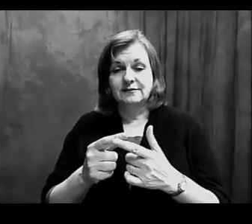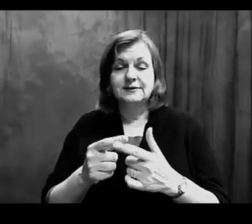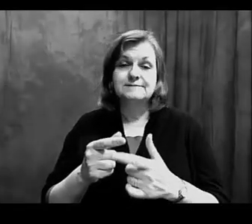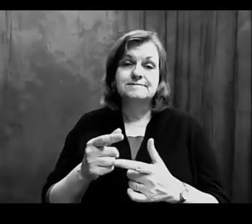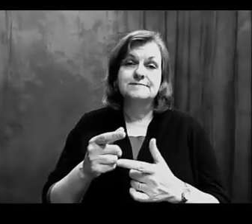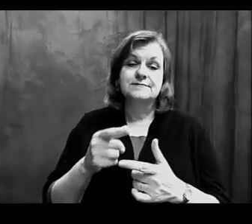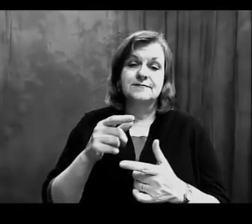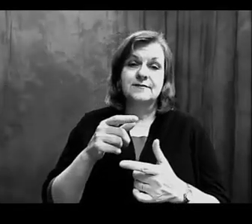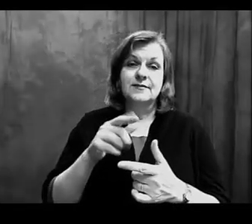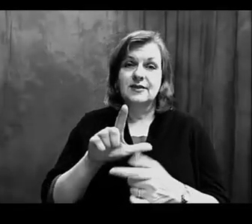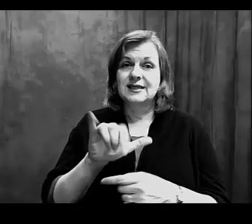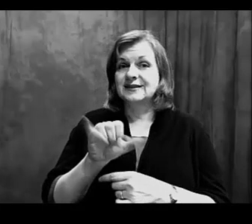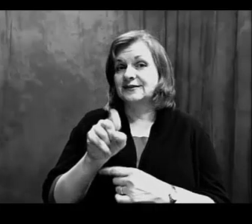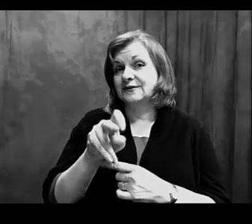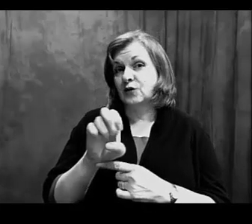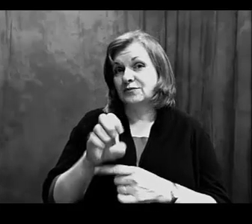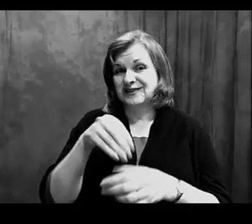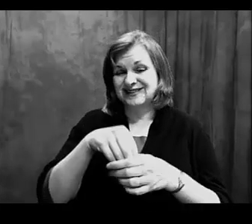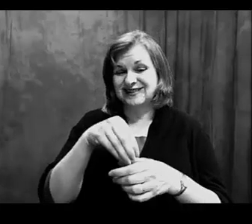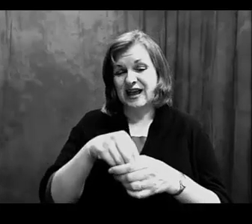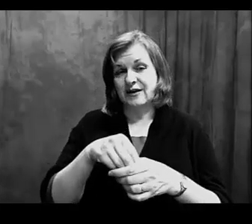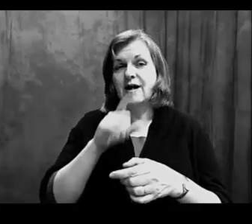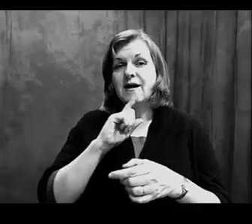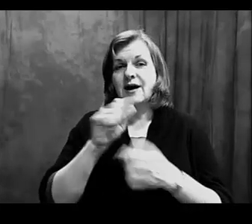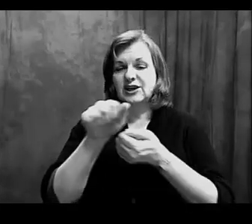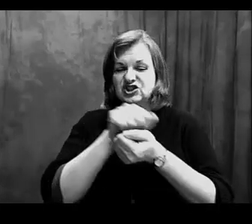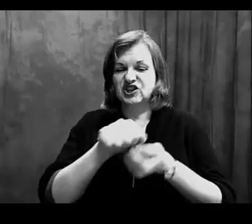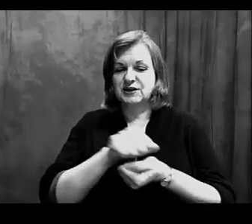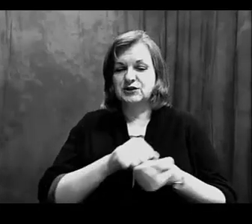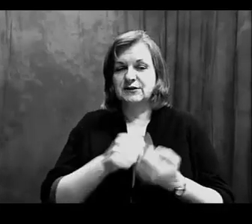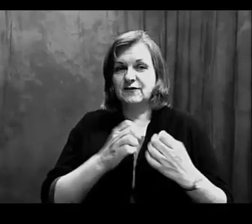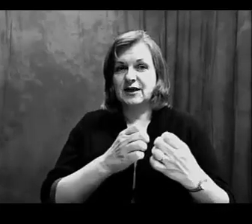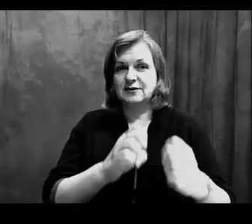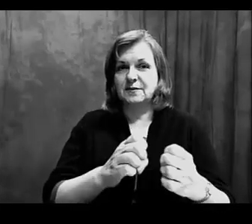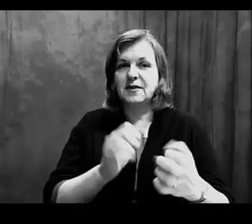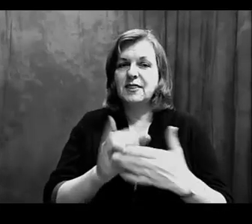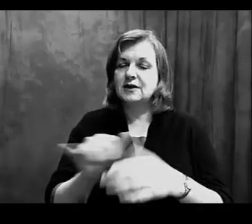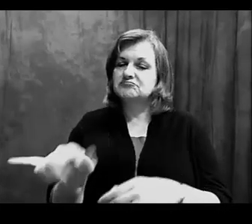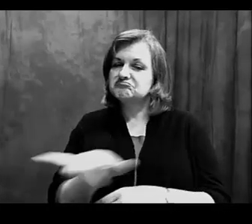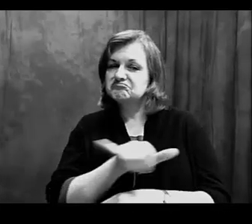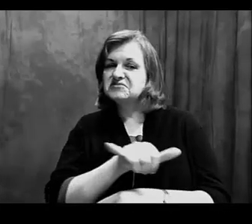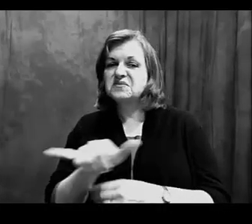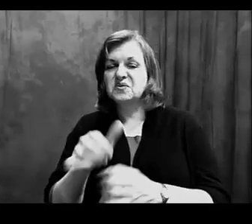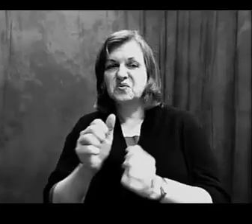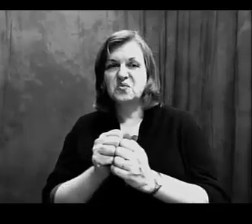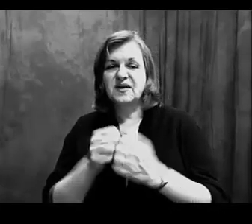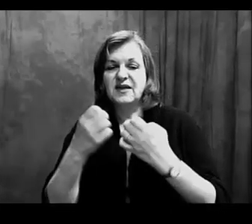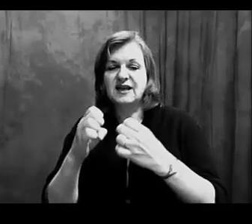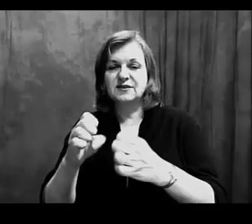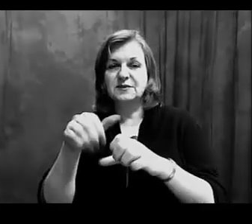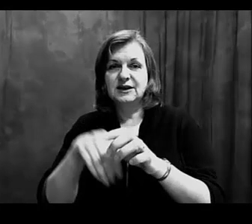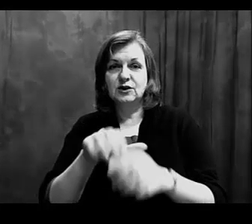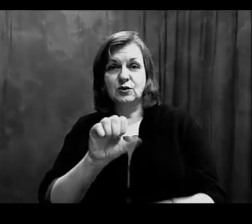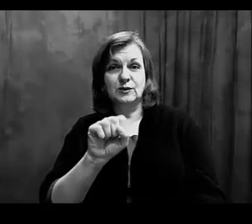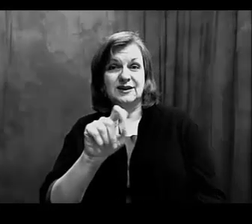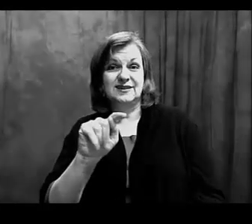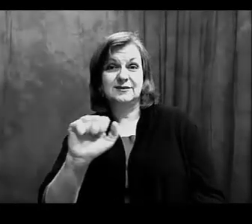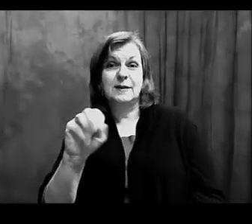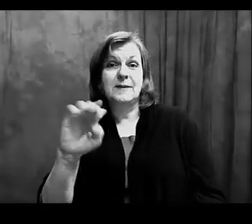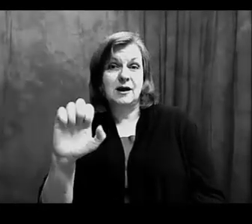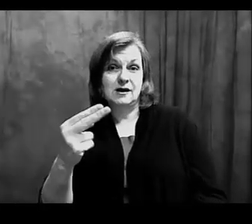for the cell to have in place and may actually contain digestive enzymes that are not